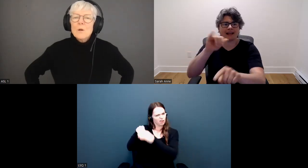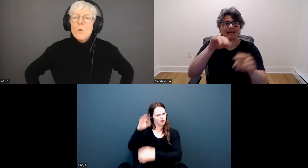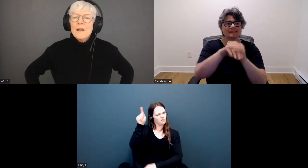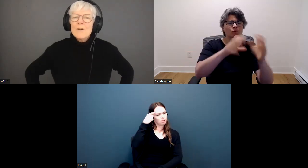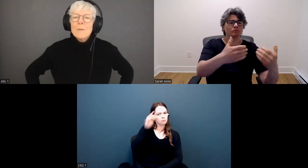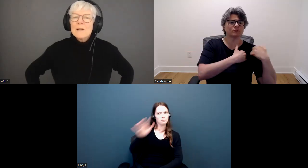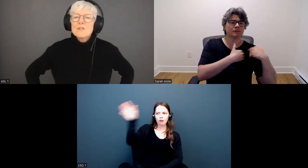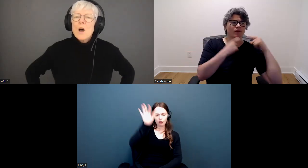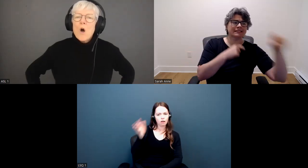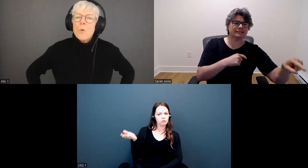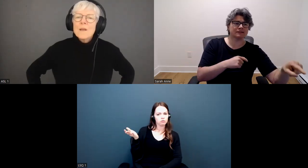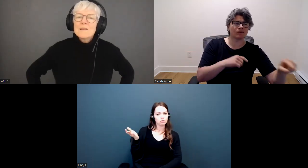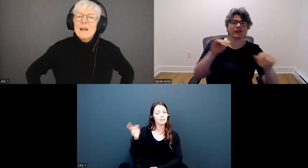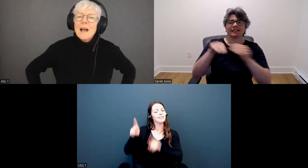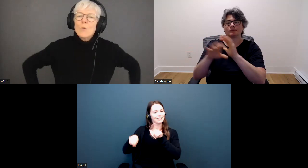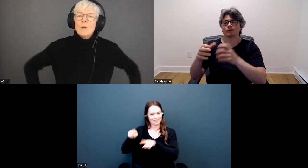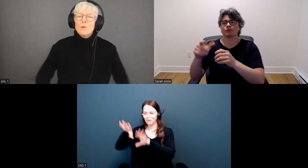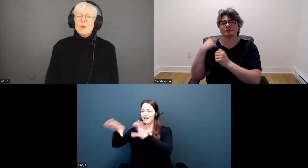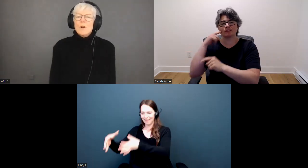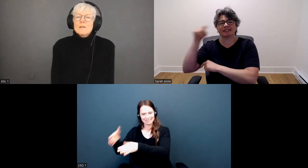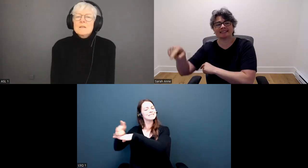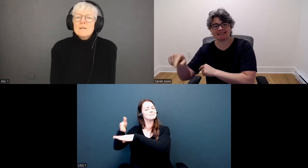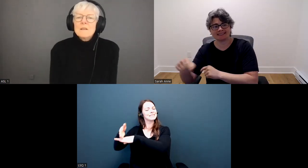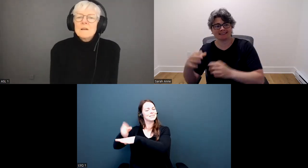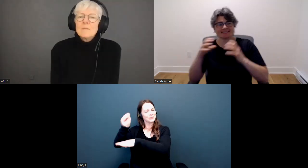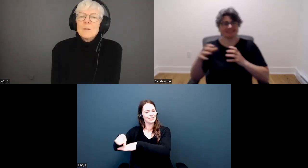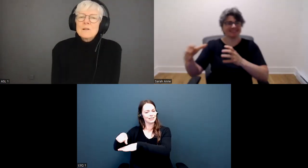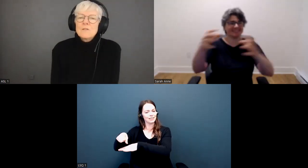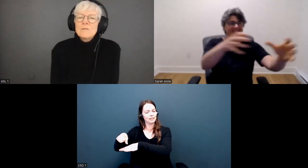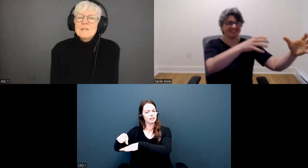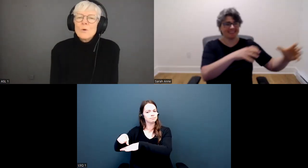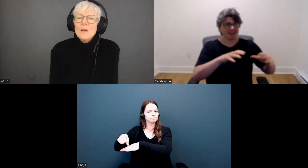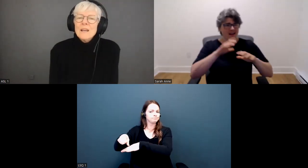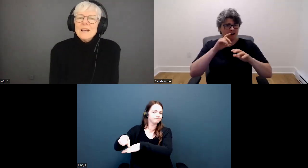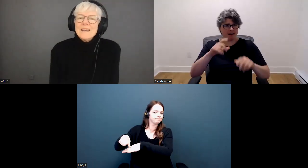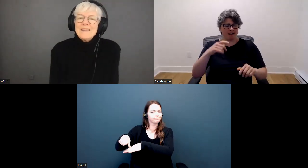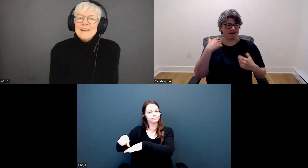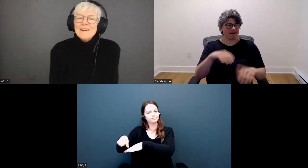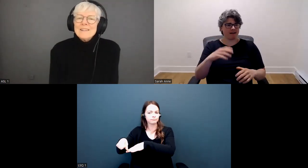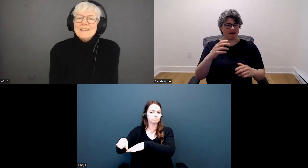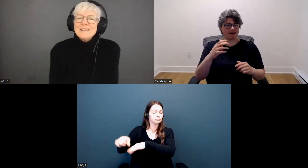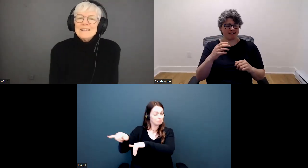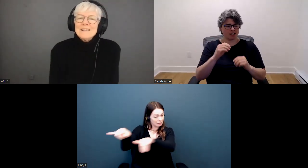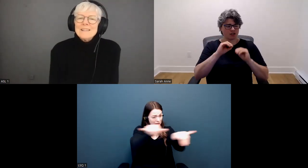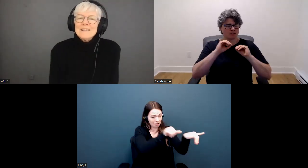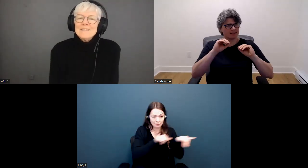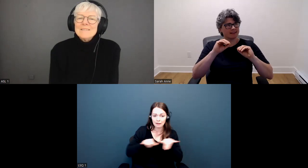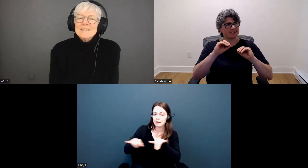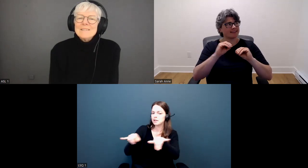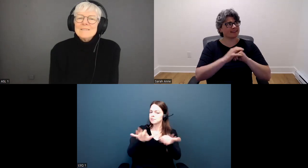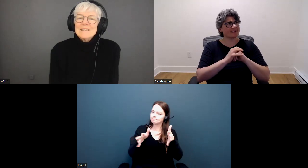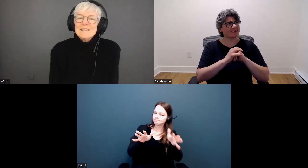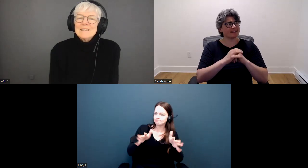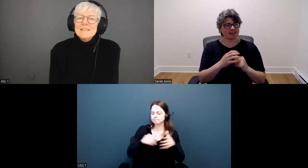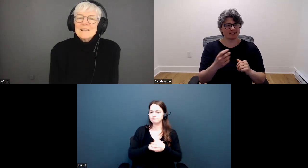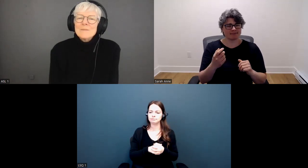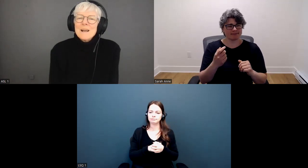in one area but it's not always Equitable across the public service so there